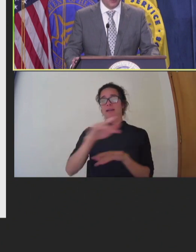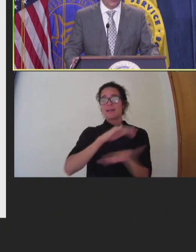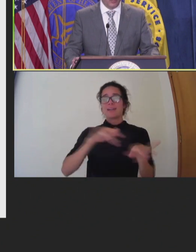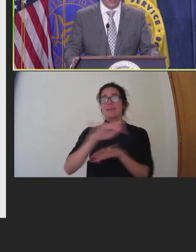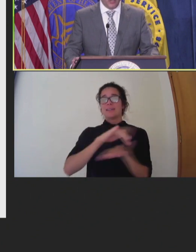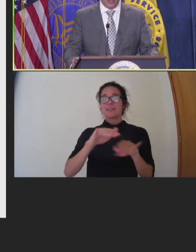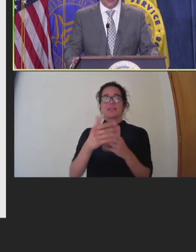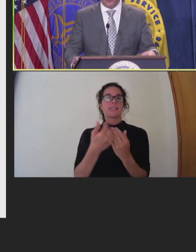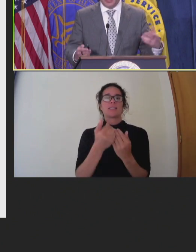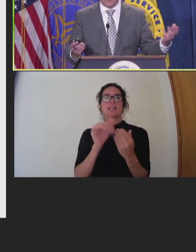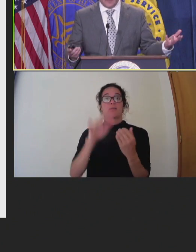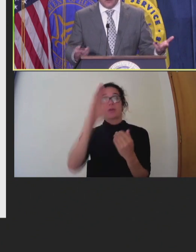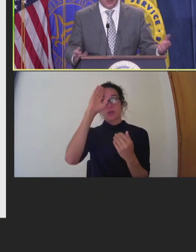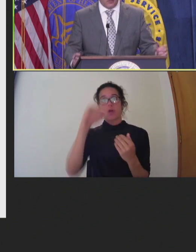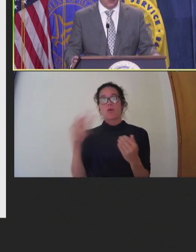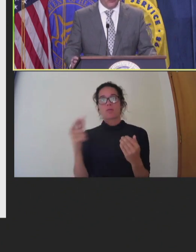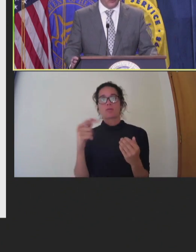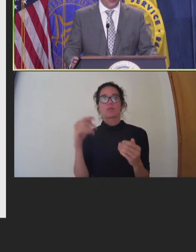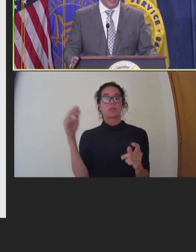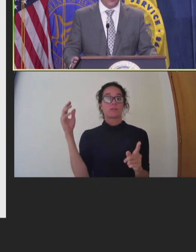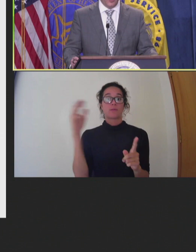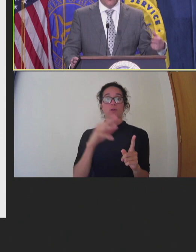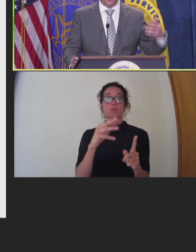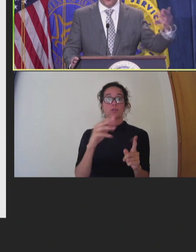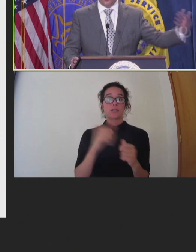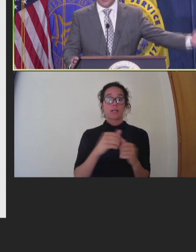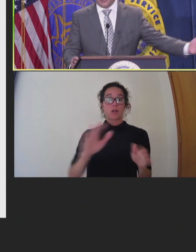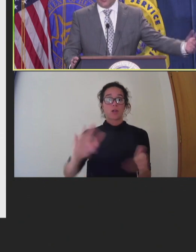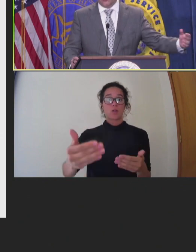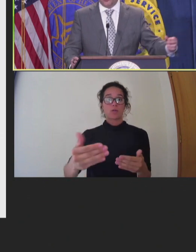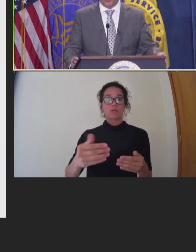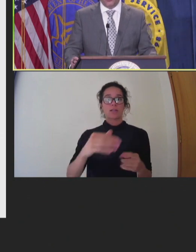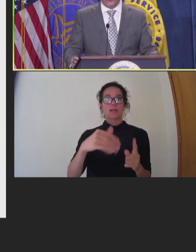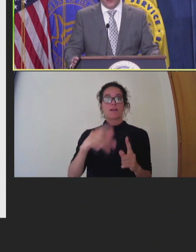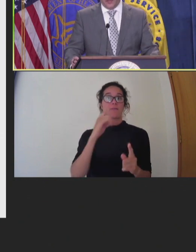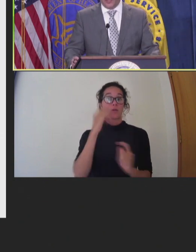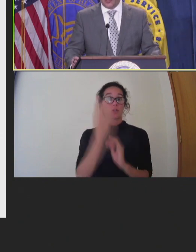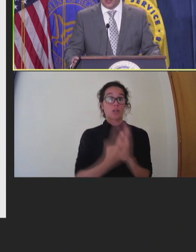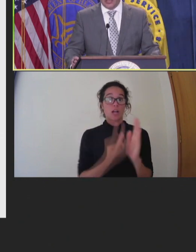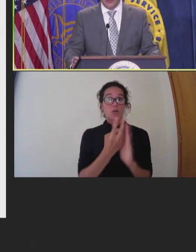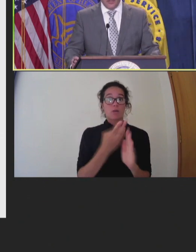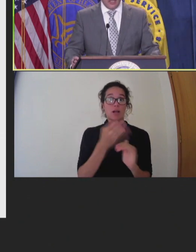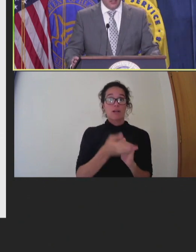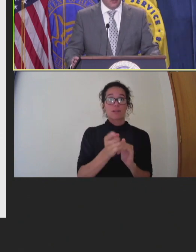in an airspace -- that's a closed airspace, for two hours post that patient leaving that area.